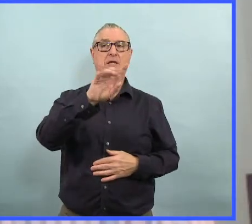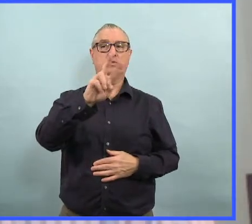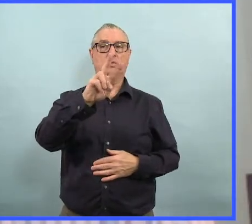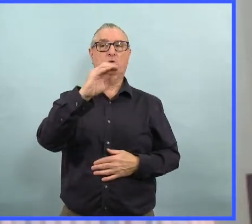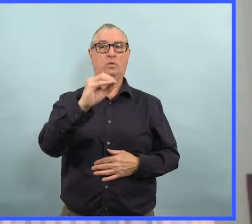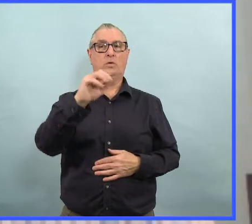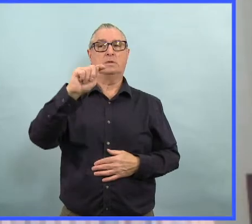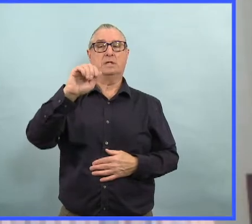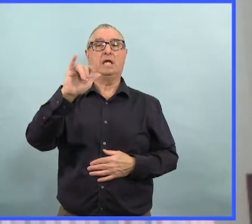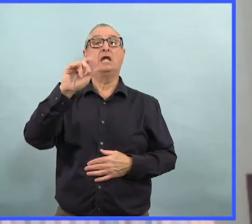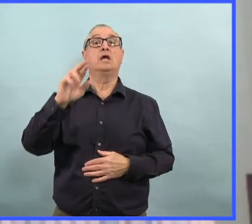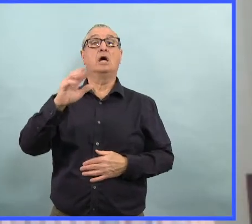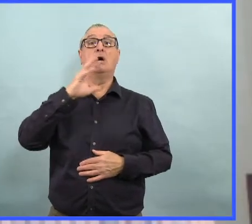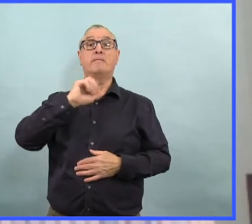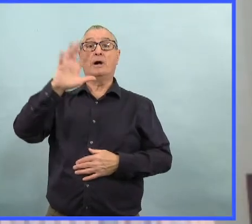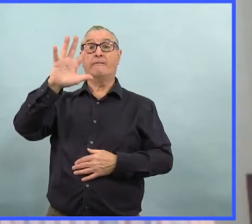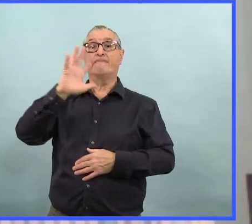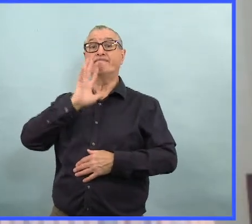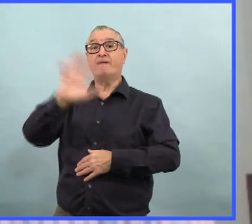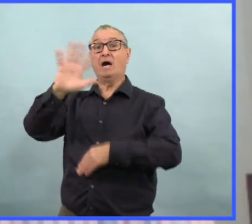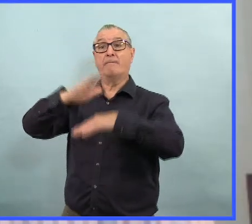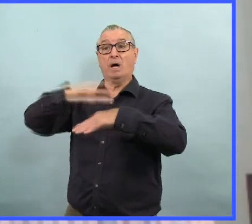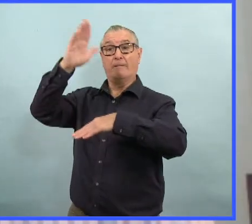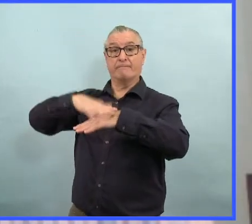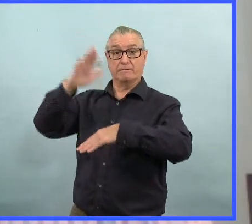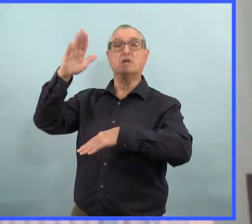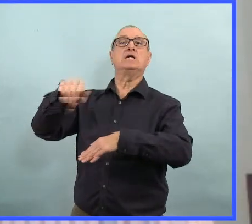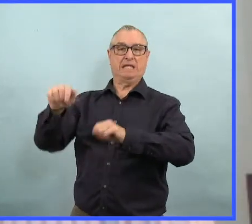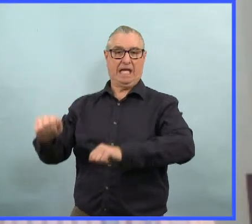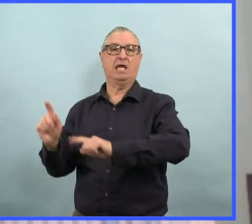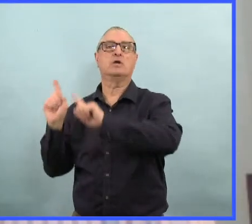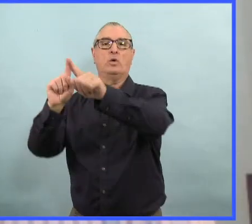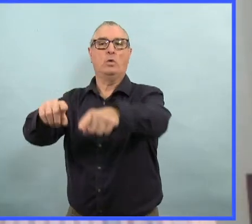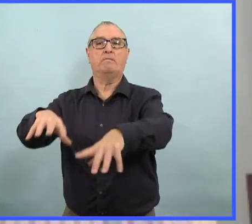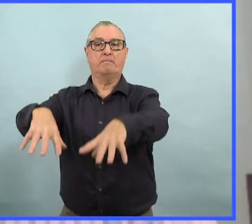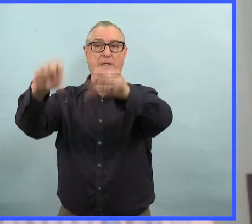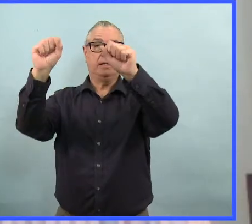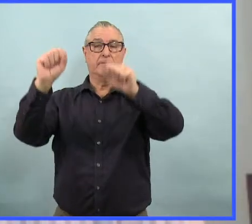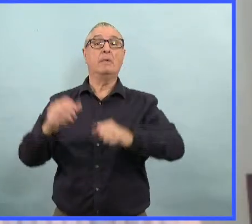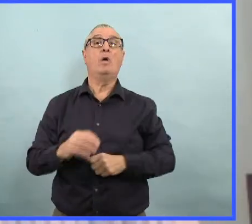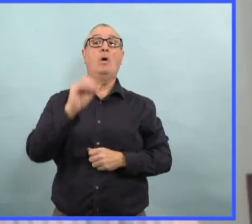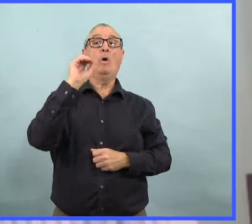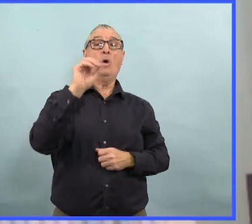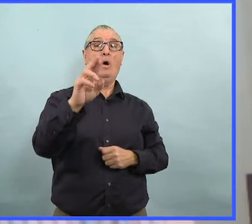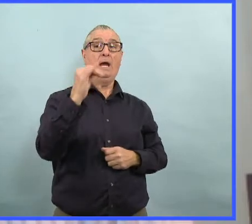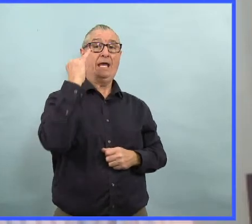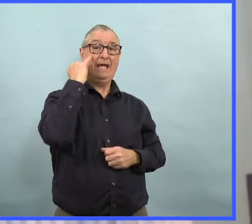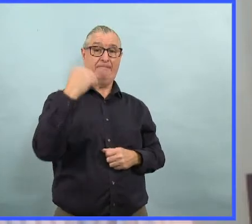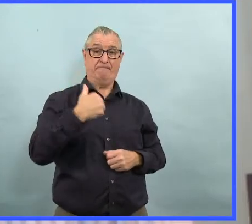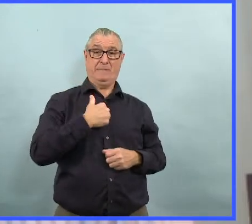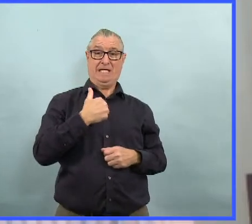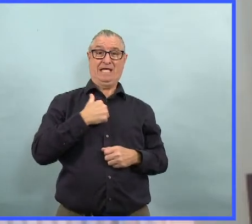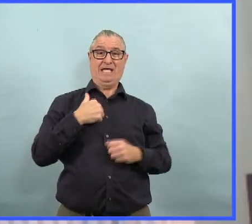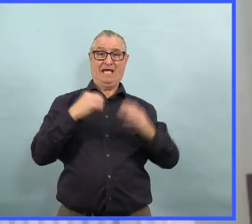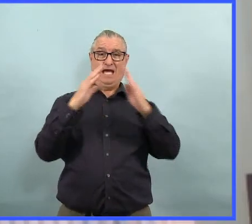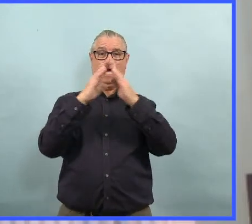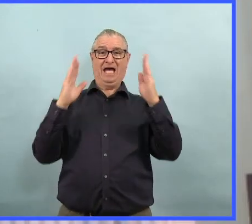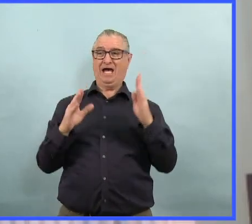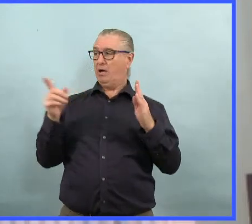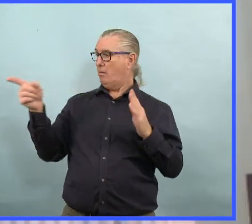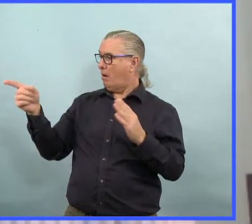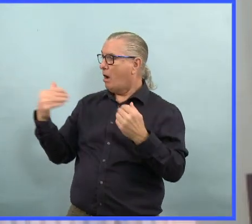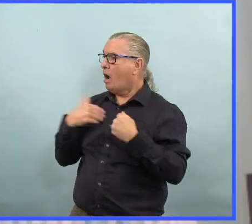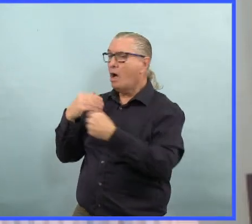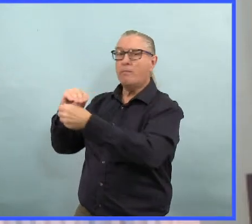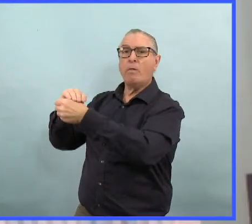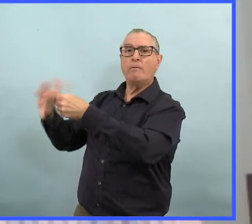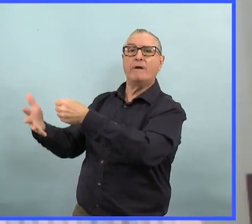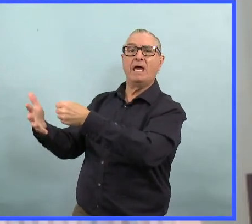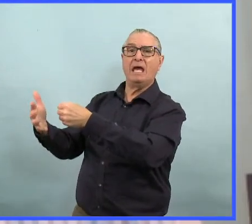or be a asymptomatic household contact who is exempt from self-isolation or be